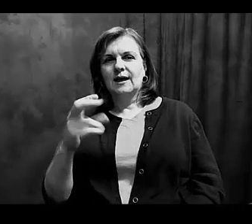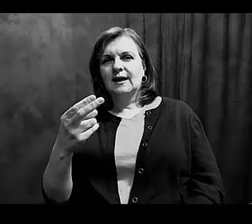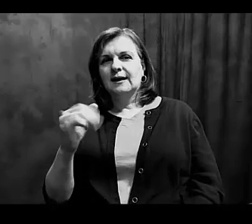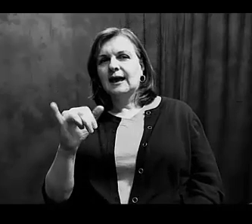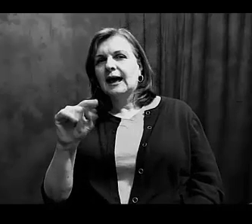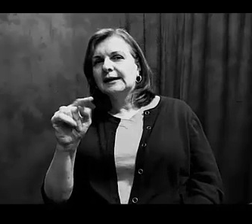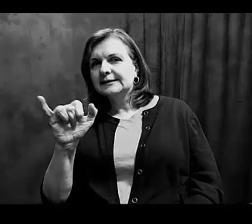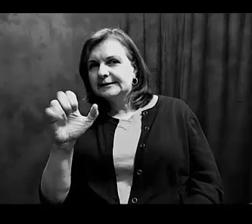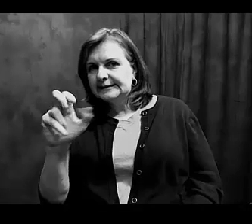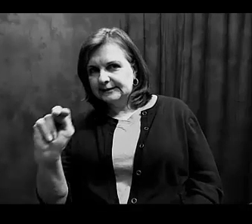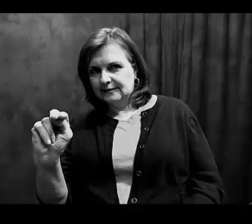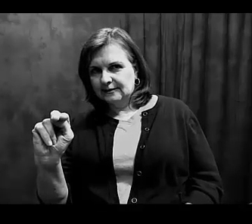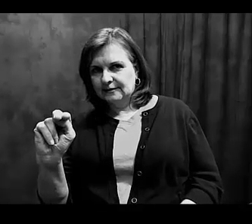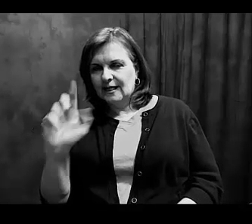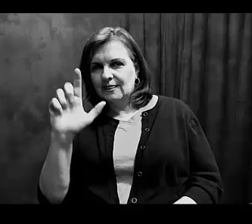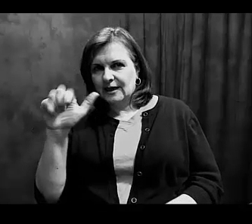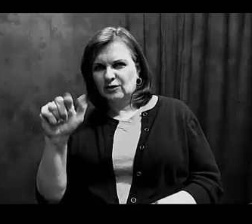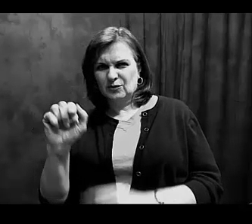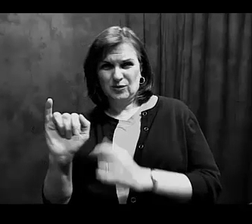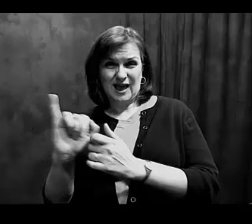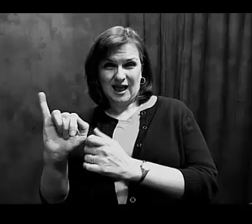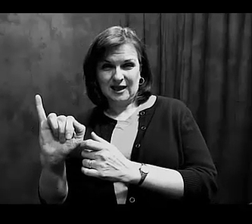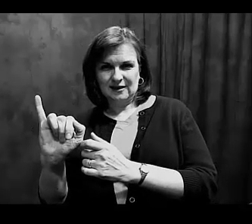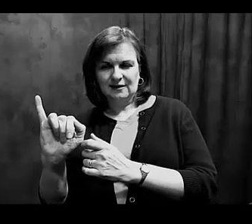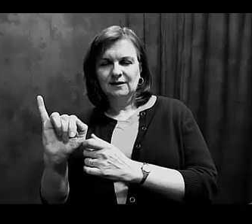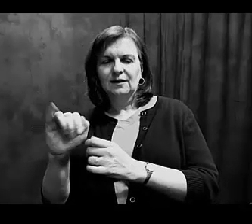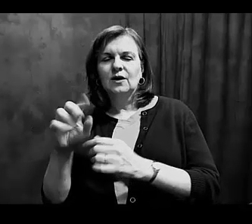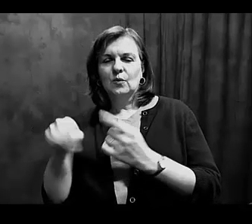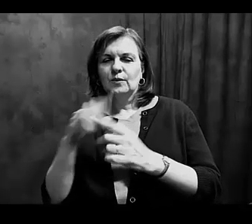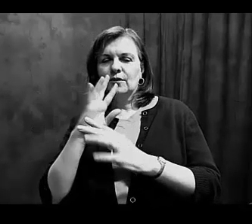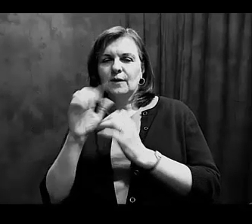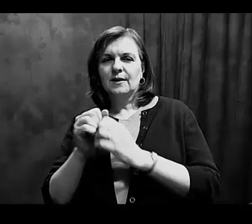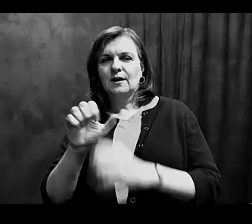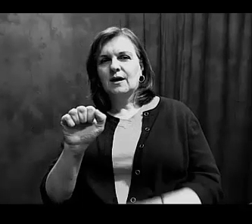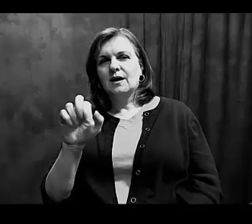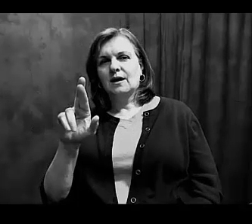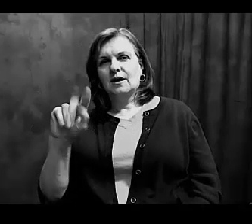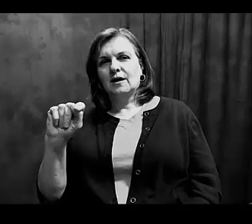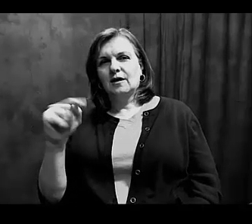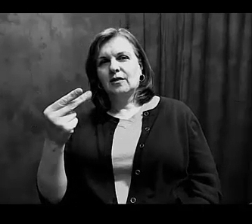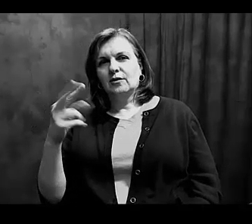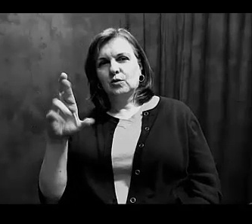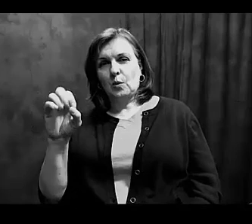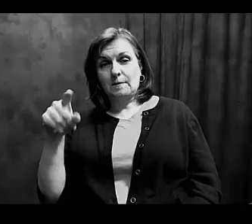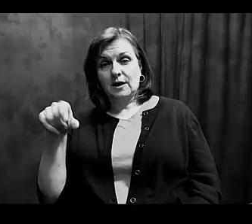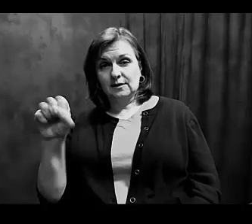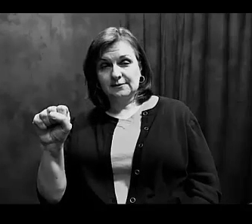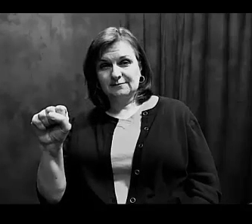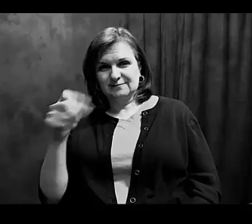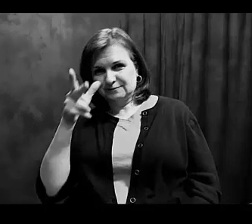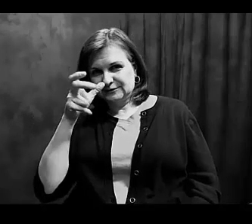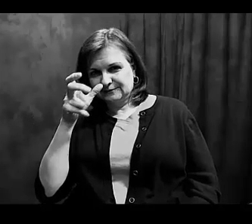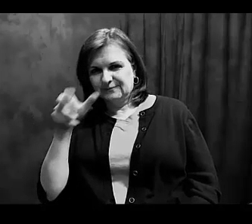CHITIN later on we talk arthropods